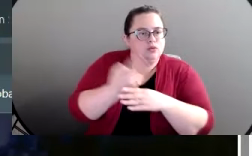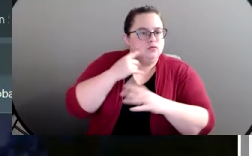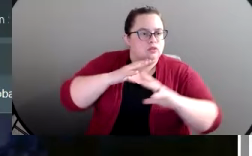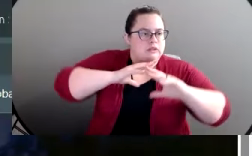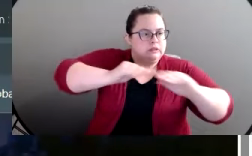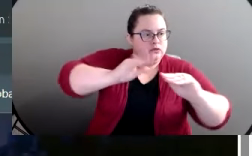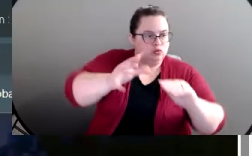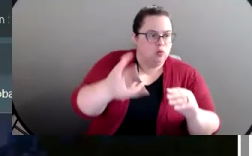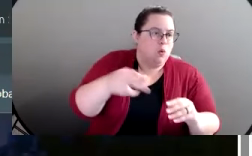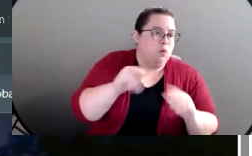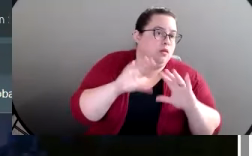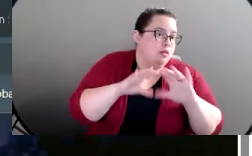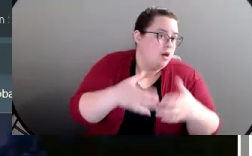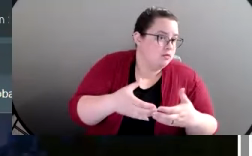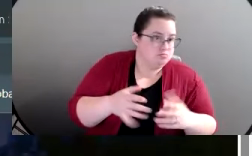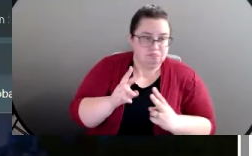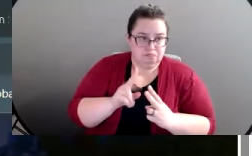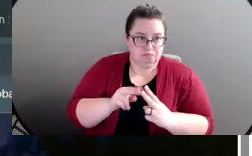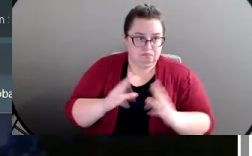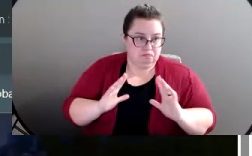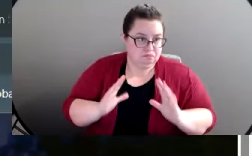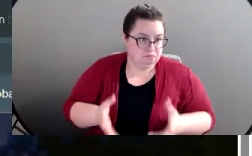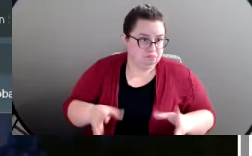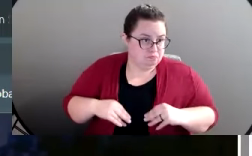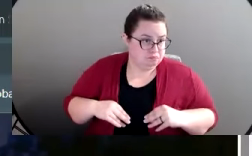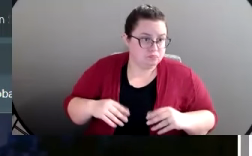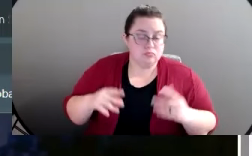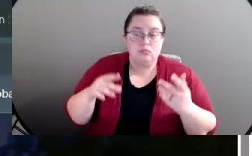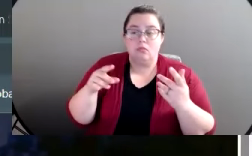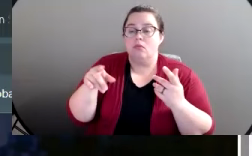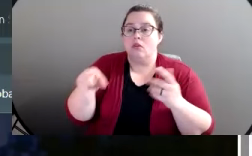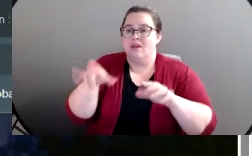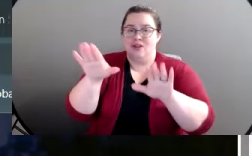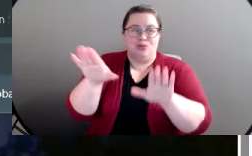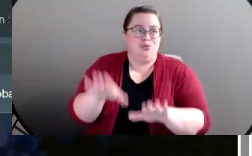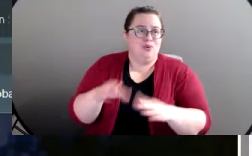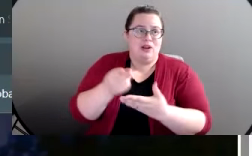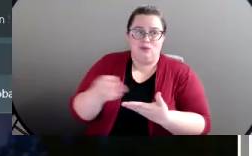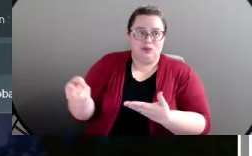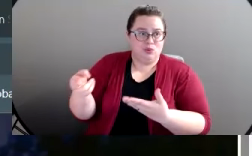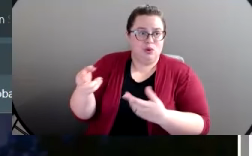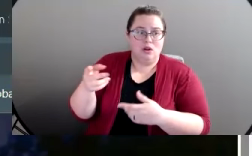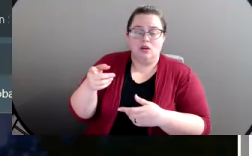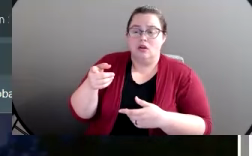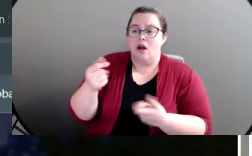And so, it's a really great resource to have everything in here is available.